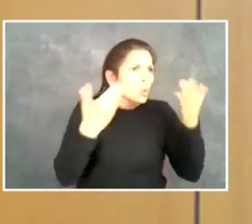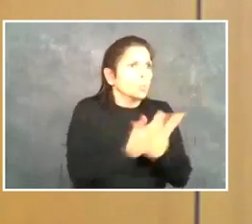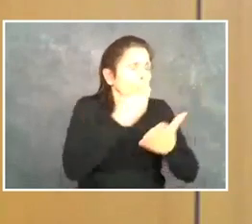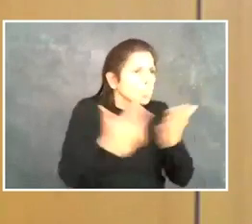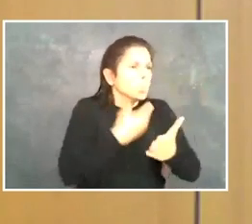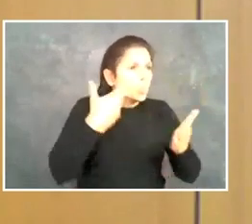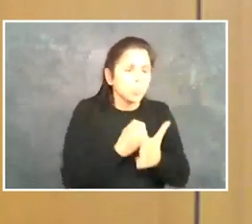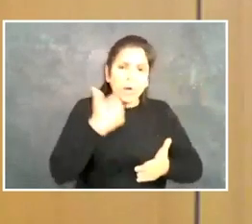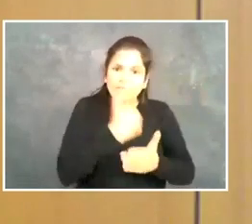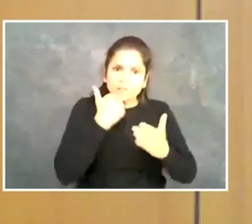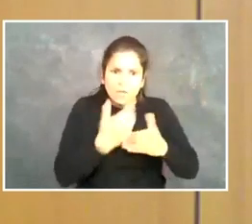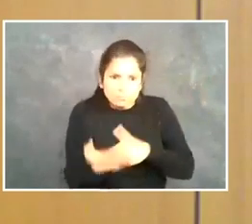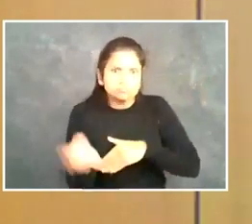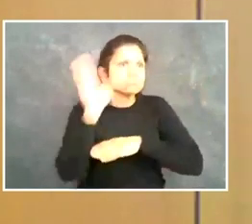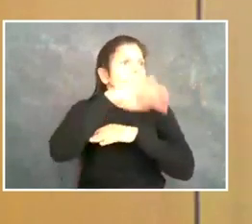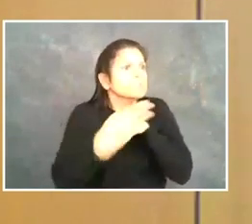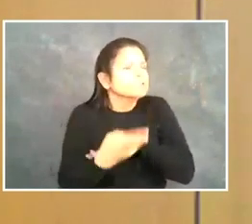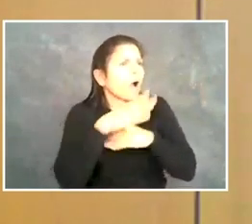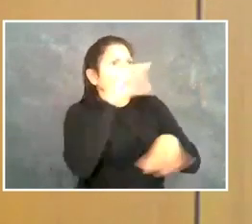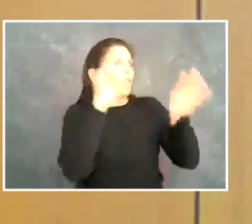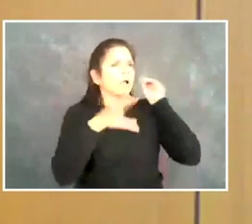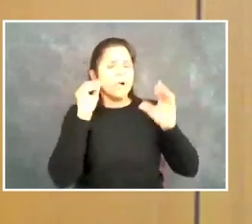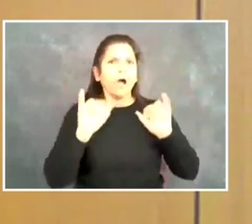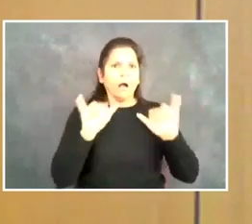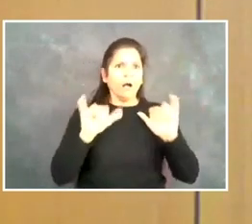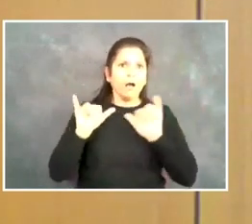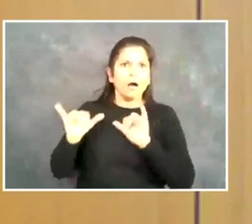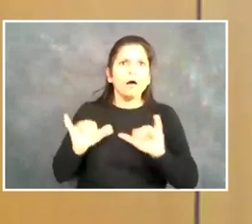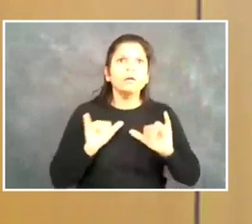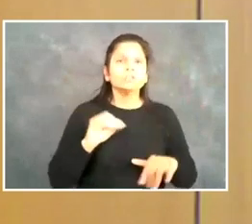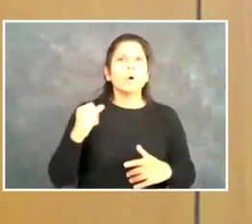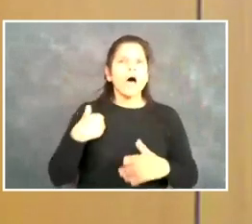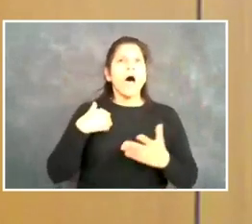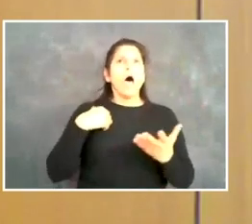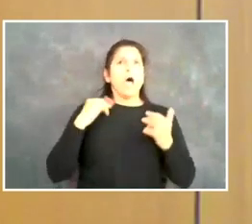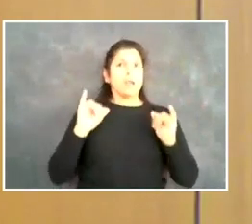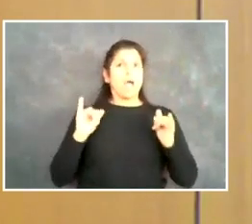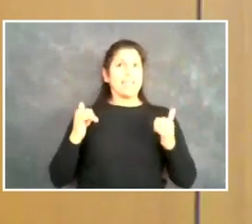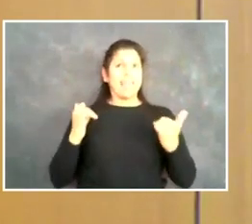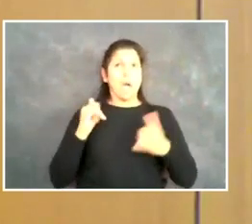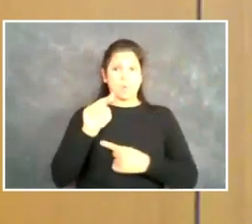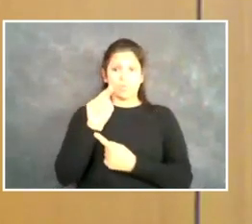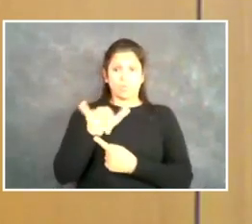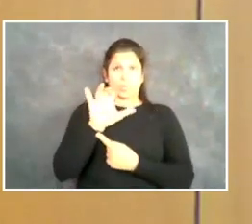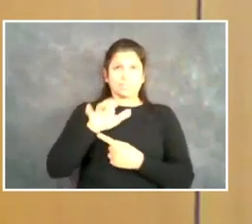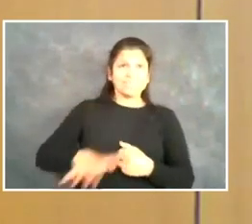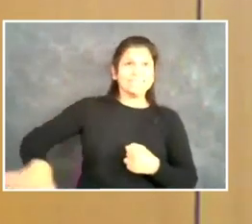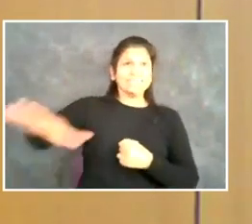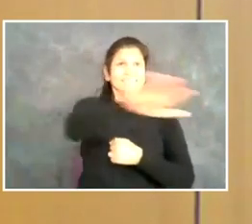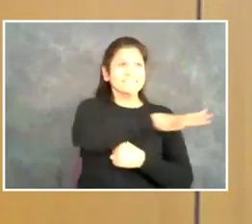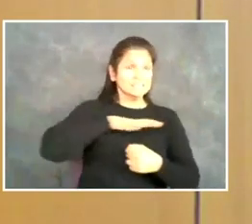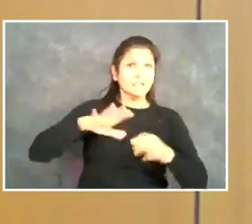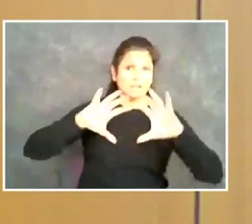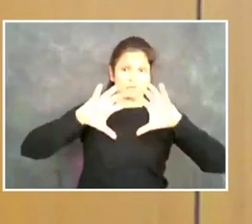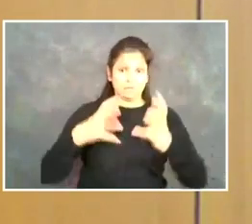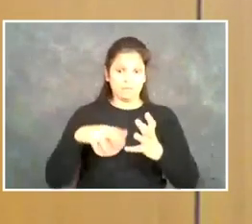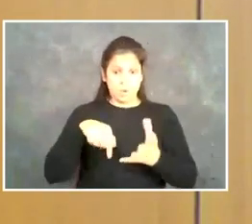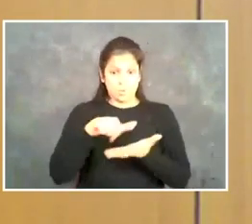EVERY DAY WE LEARN MORE AND MORE OF HOW THE VIRUS BEHAVES BOTH FROM A PUBLIC HEALTH POINT OF